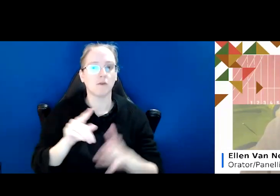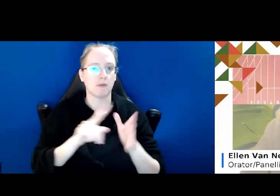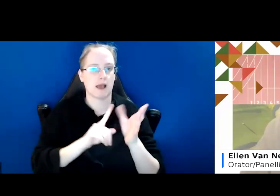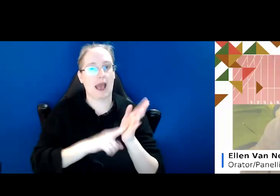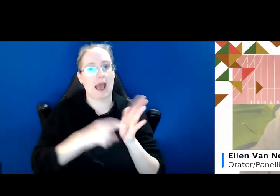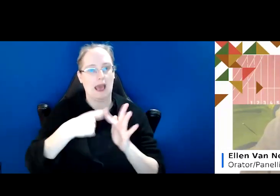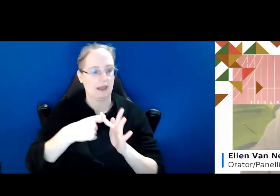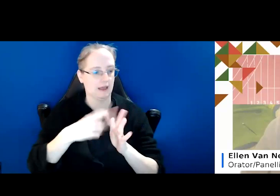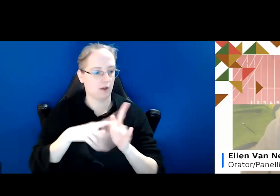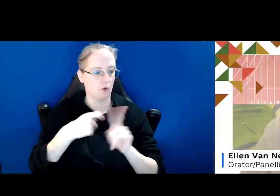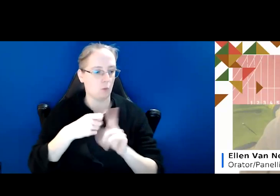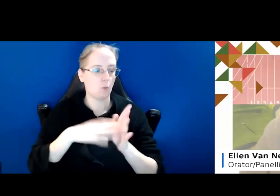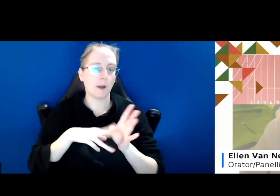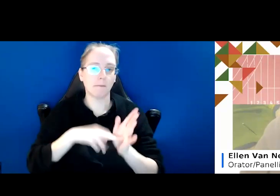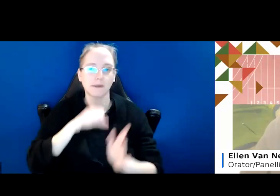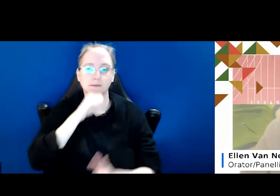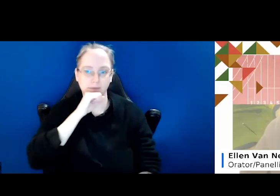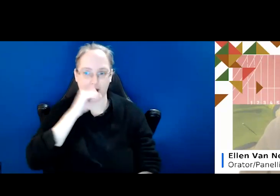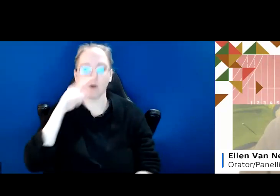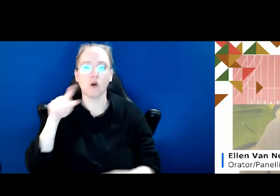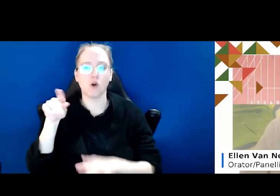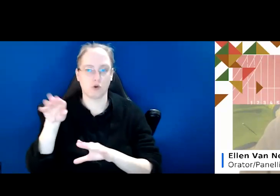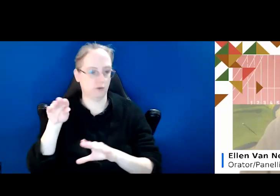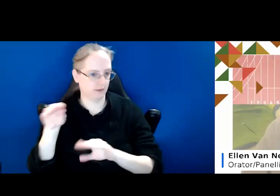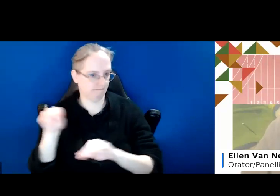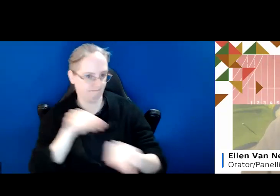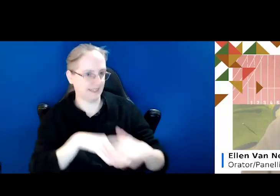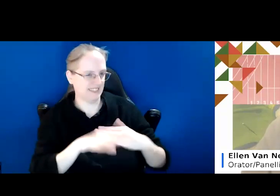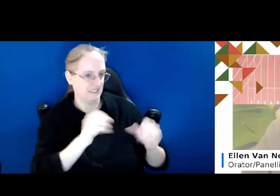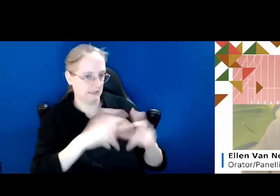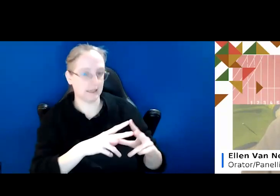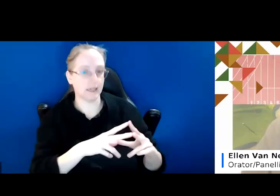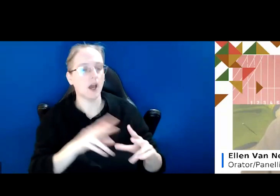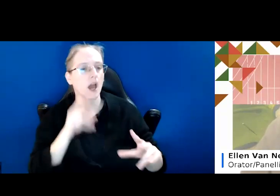who was spotted swimming a version of the stroke popular in his home island